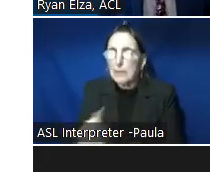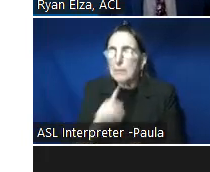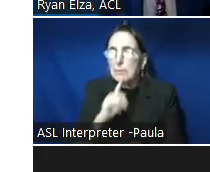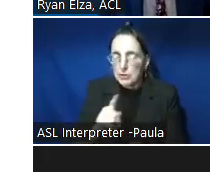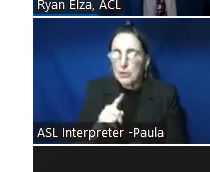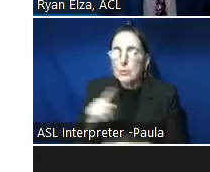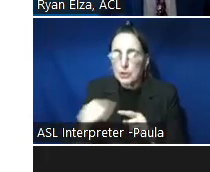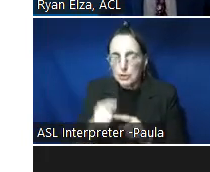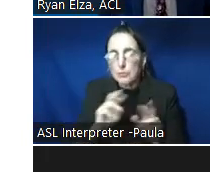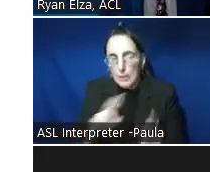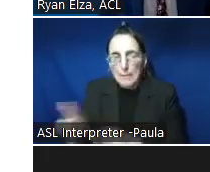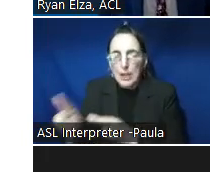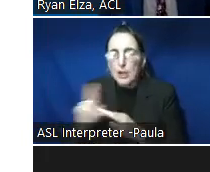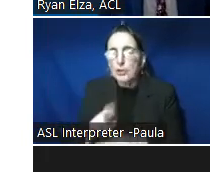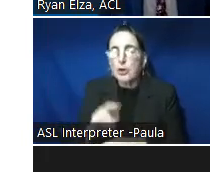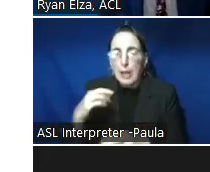updates to the FAQ. A recording of